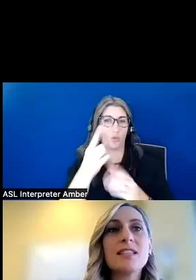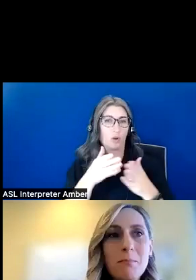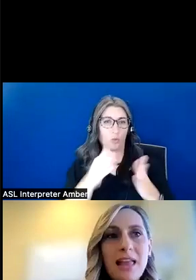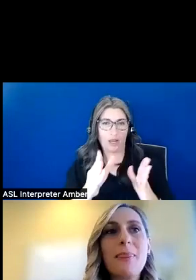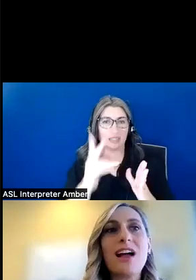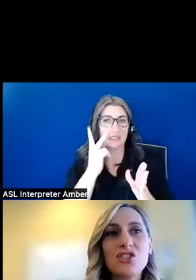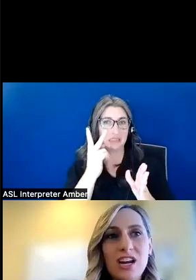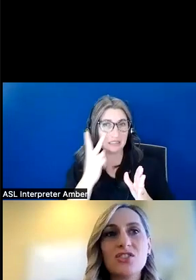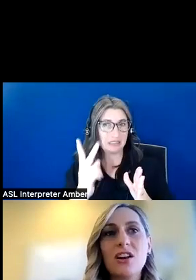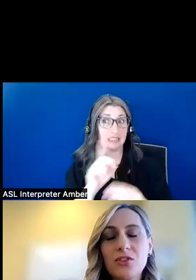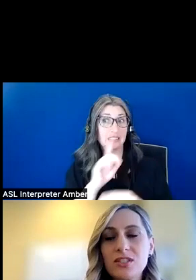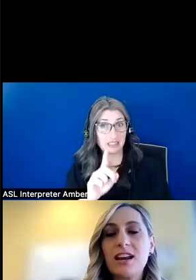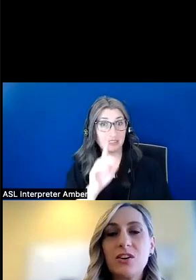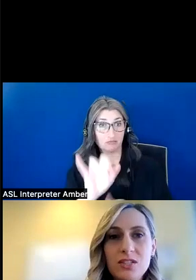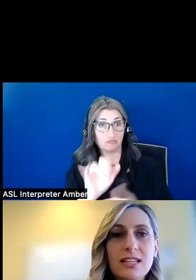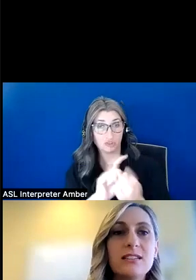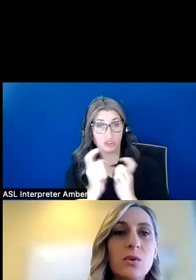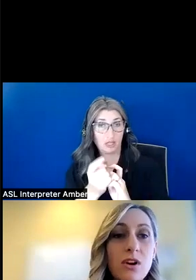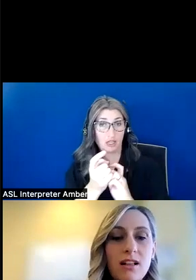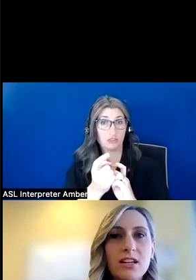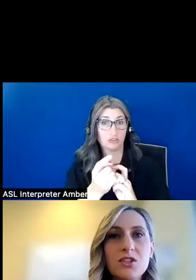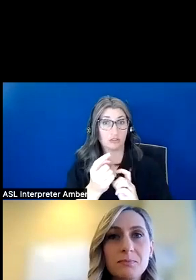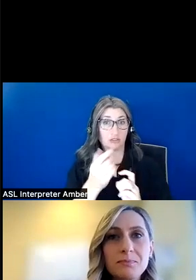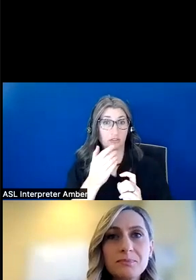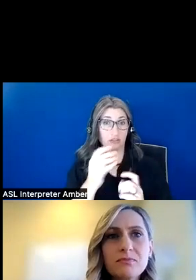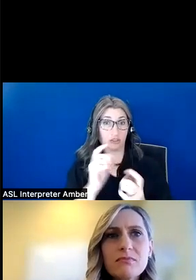has there been that change in understanding your skill or knowledge?